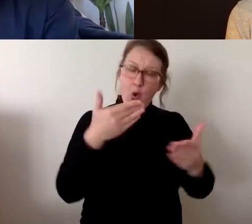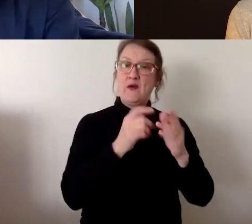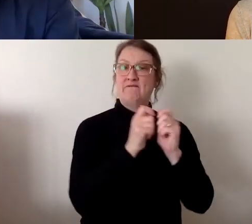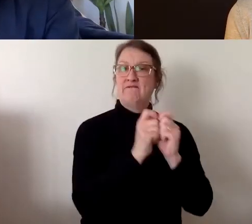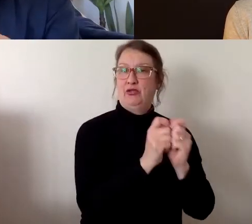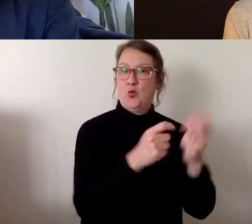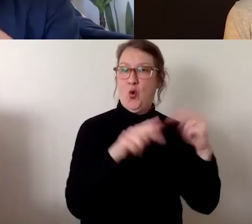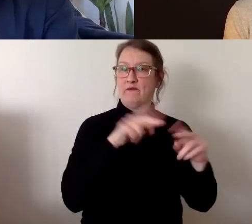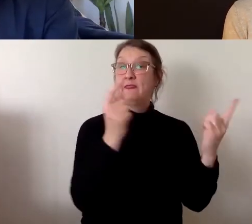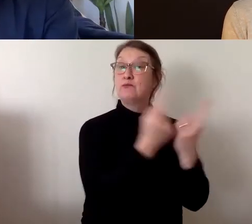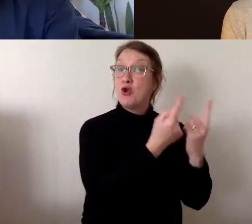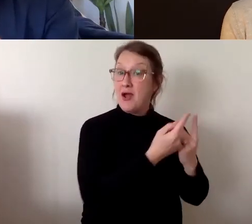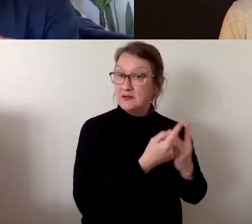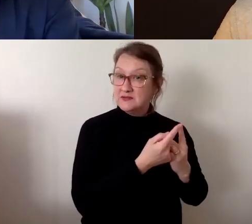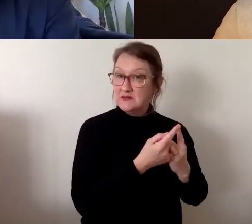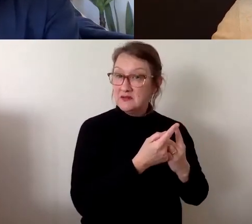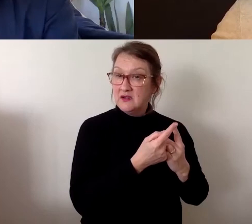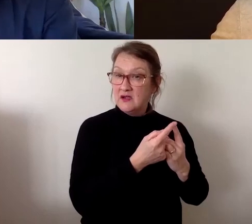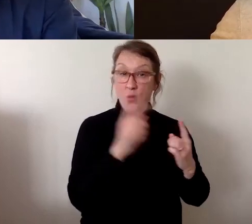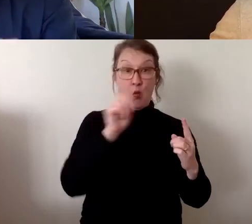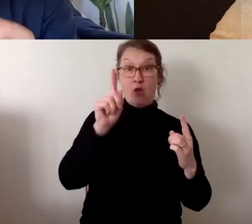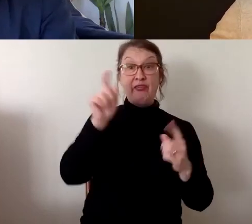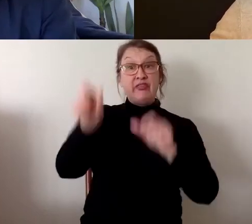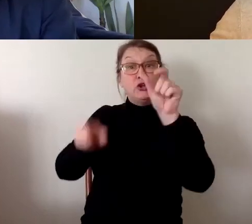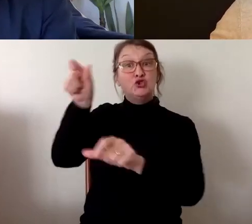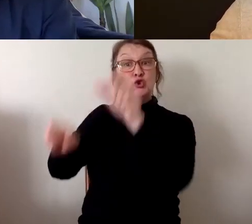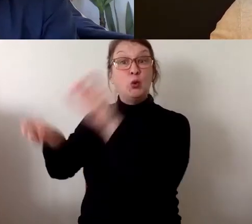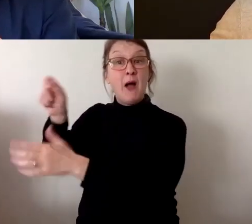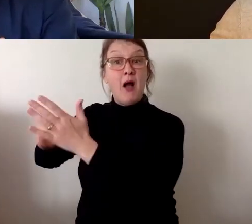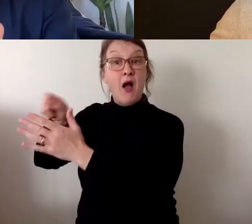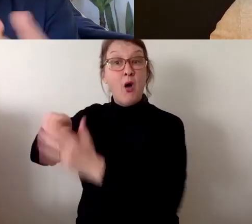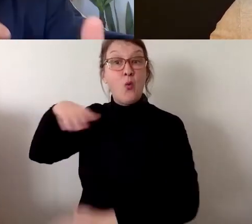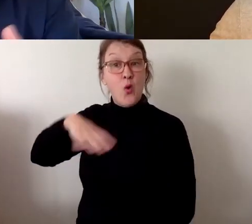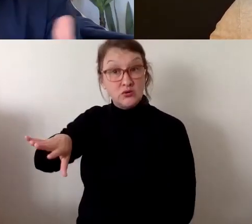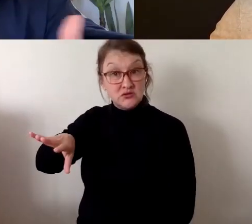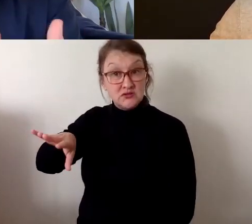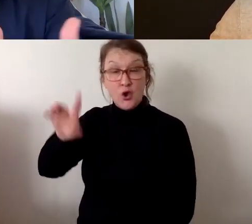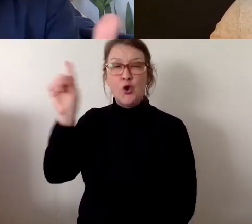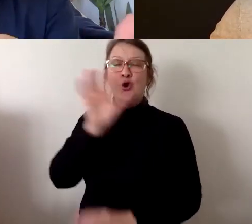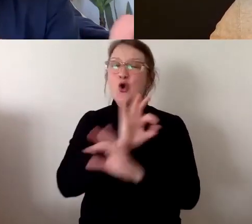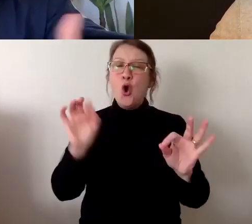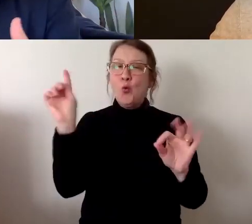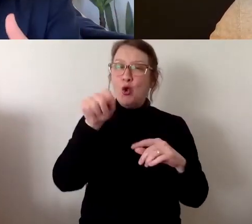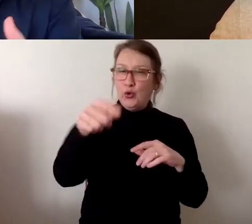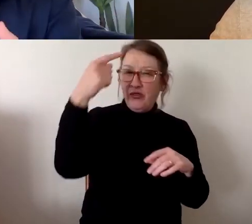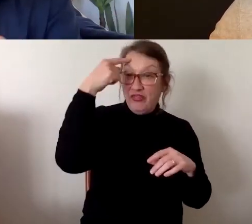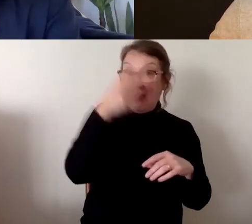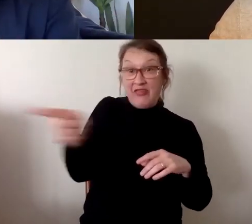value to the consumer, what they want, not what you think they want - even in the digital space - and get promoters and people behind you, and